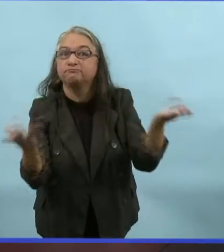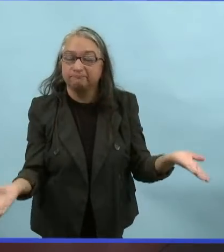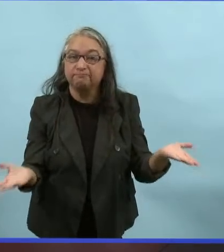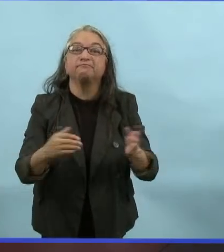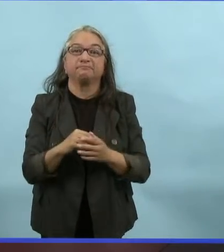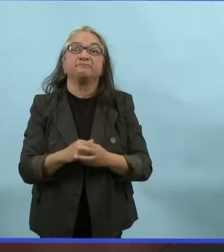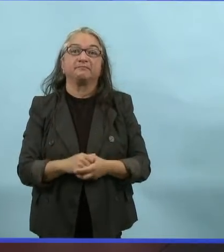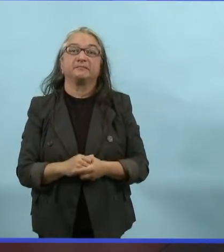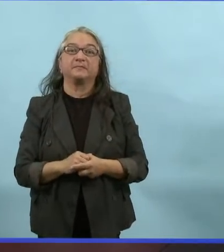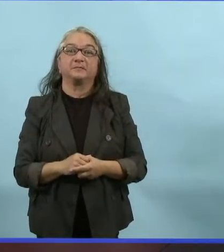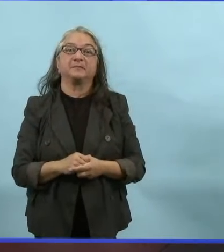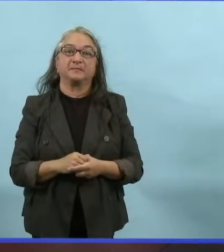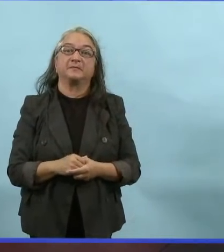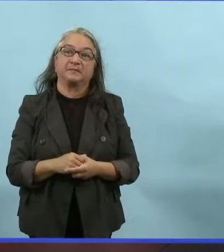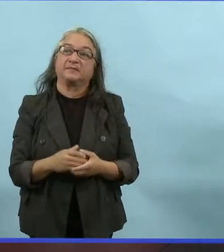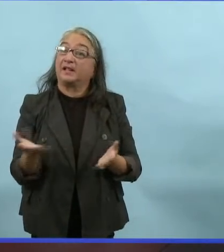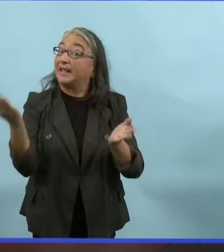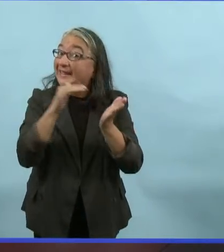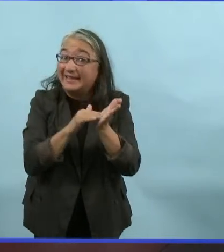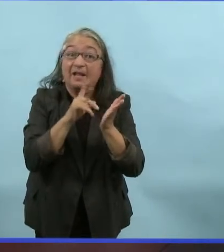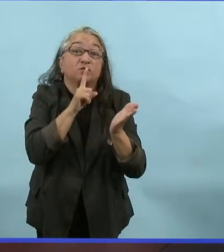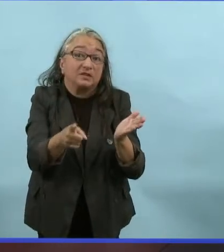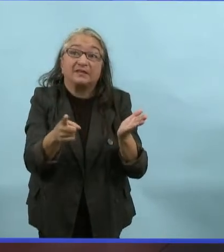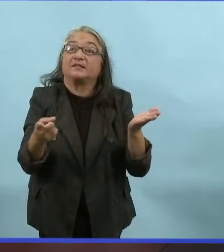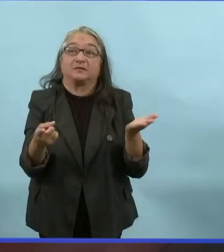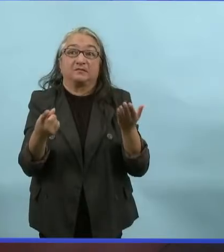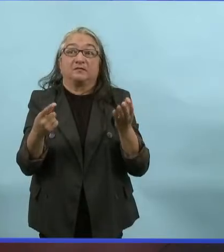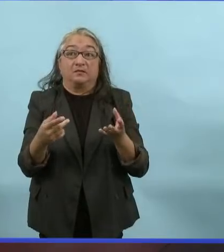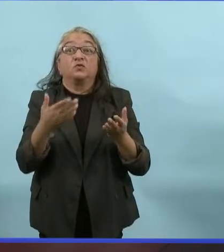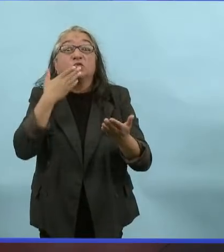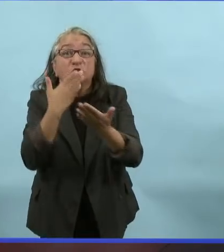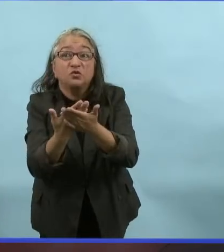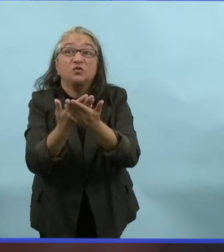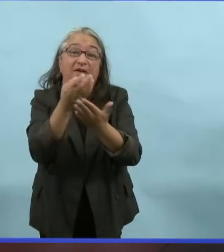evidence is shown here and we're going to keep showing it and and keep showing its Manitobans